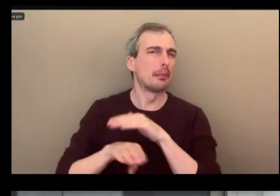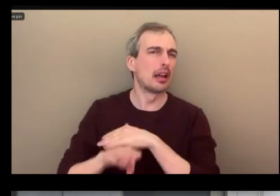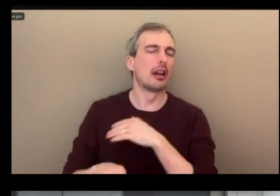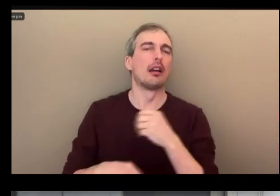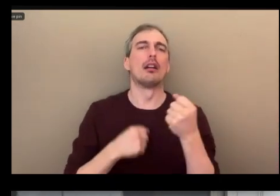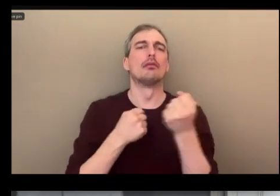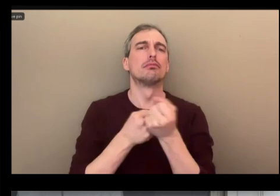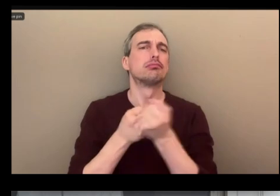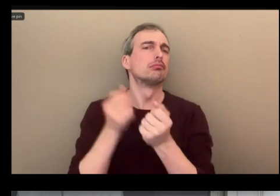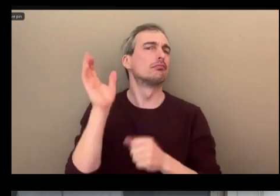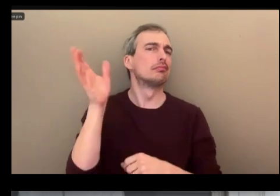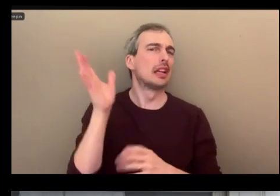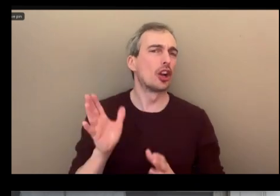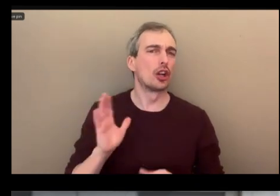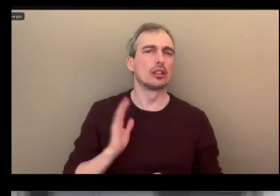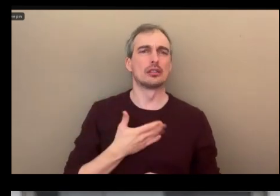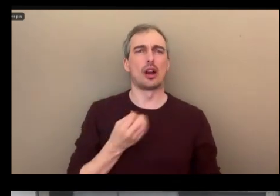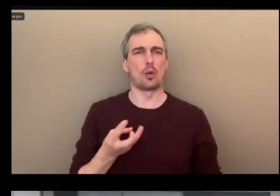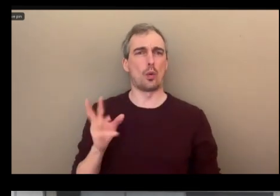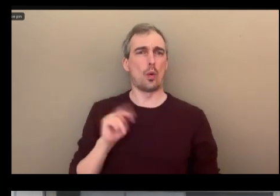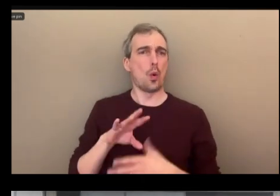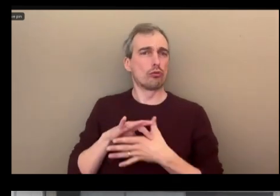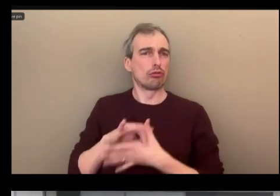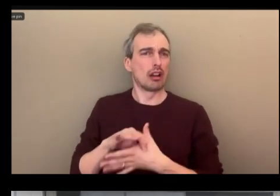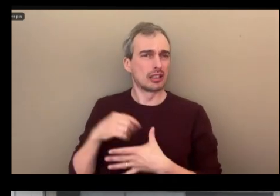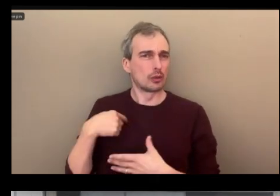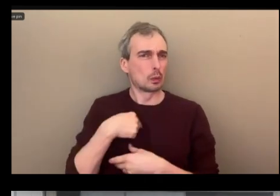So that one way or another, if you're walking through Freehold, you know accessibility is real. You know what